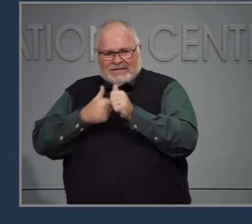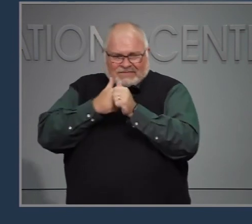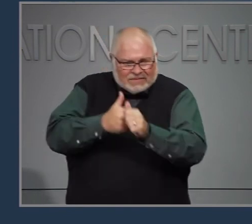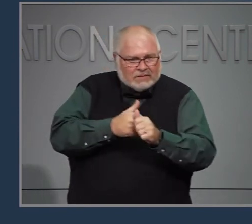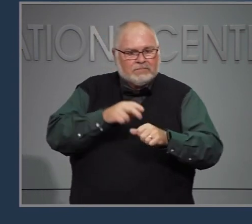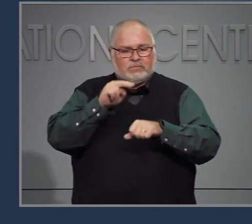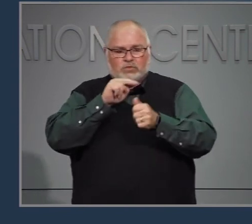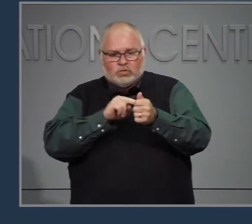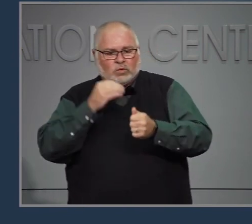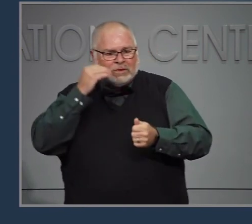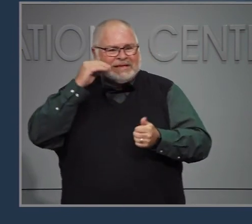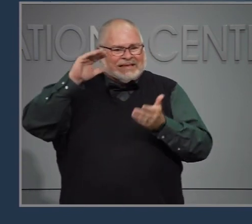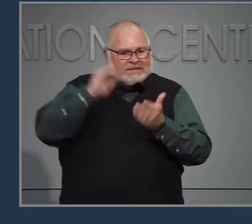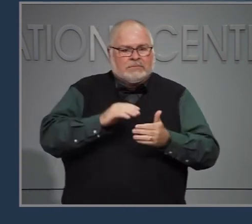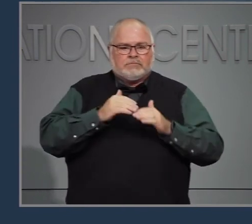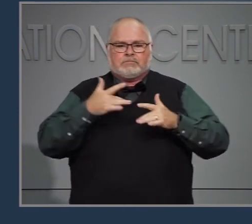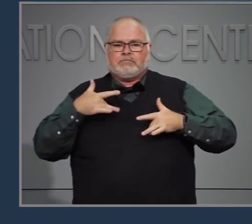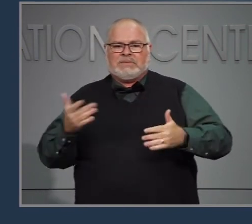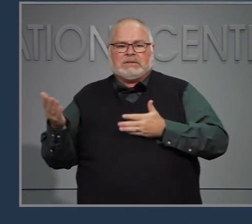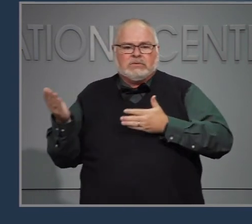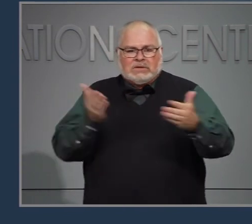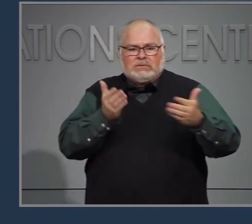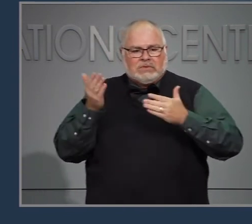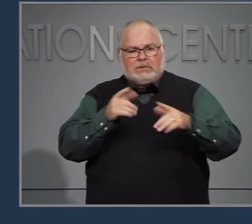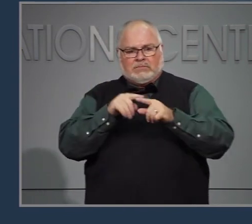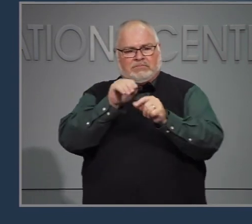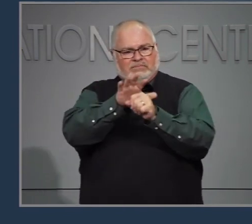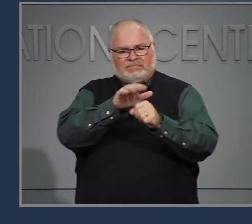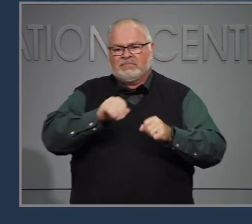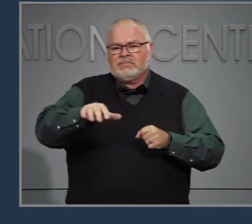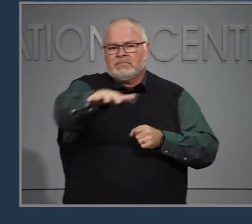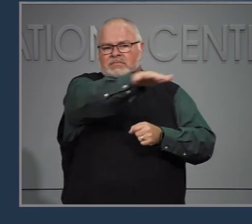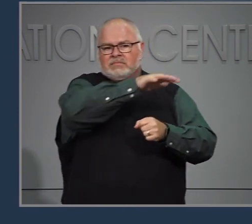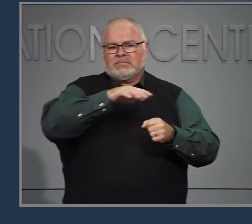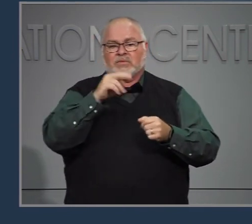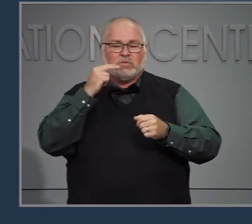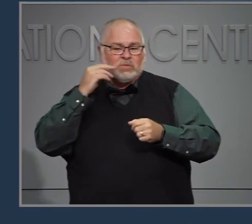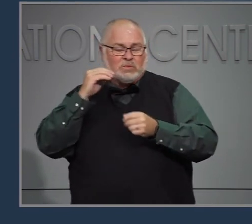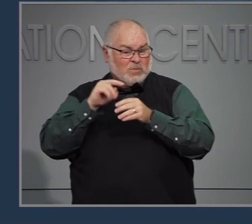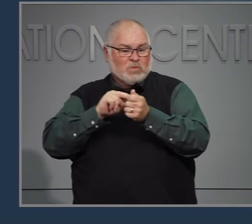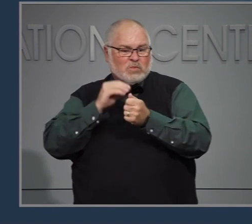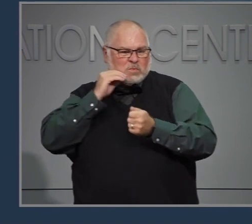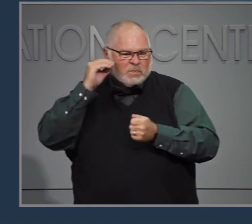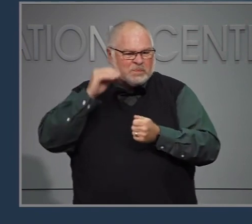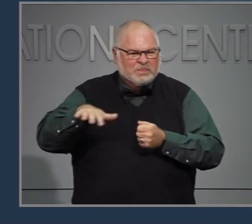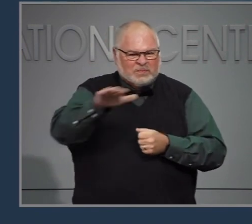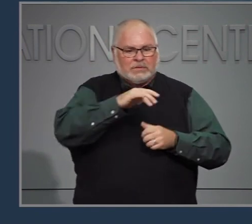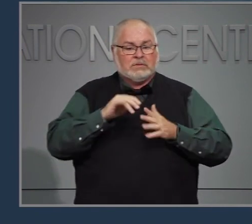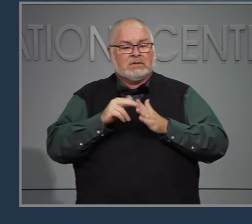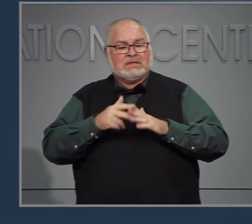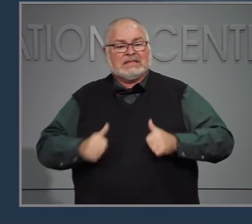SETTINGS ARE LESS LIKELY TO BE EXPOSED TO THE VIRUS AND THUS LESS LIKELY TO BRING IT BACK TO